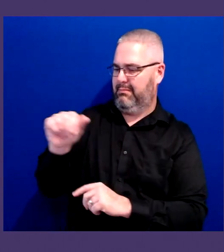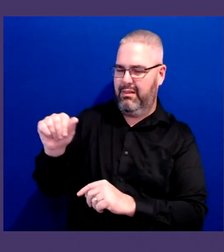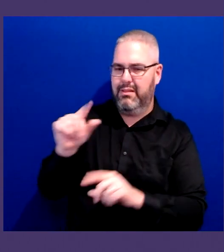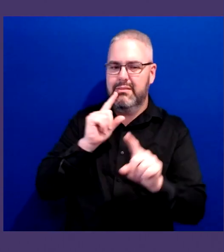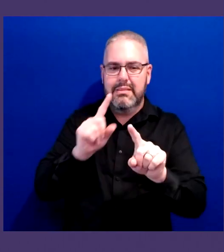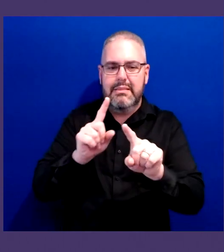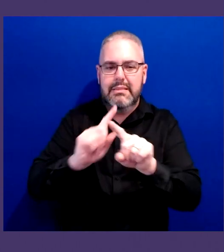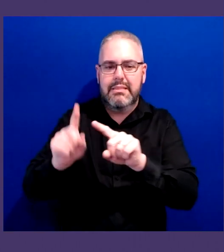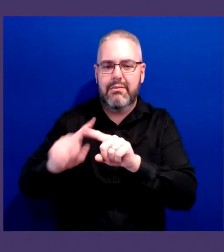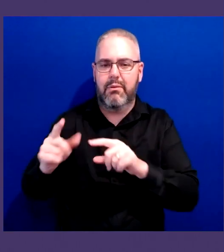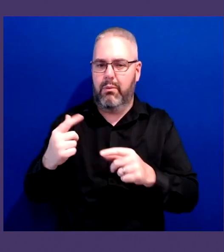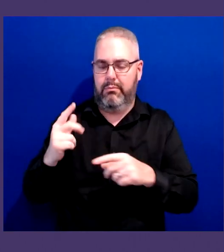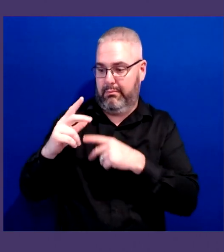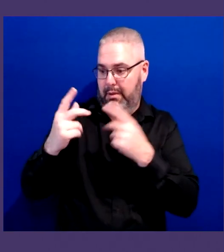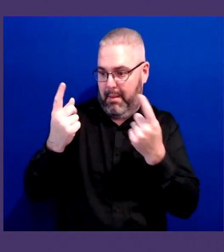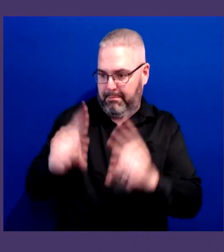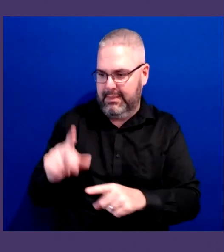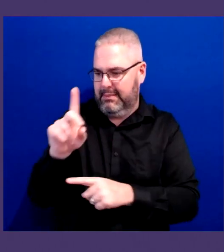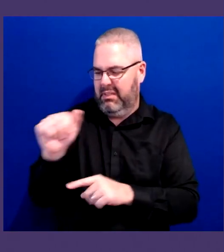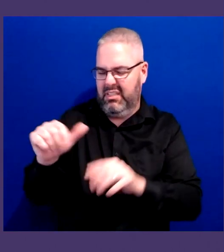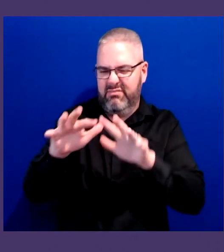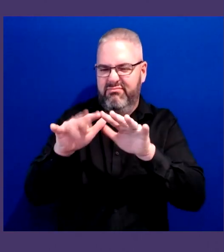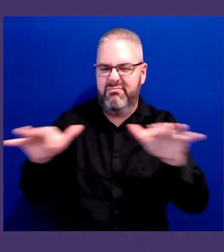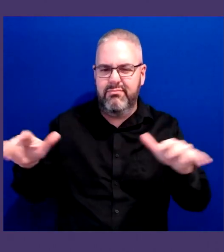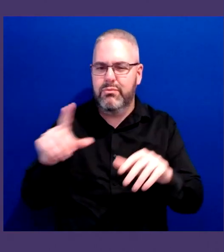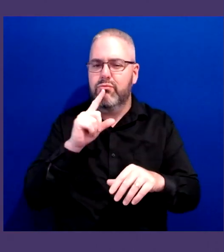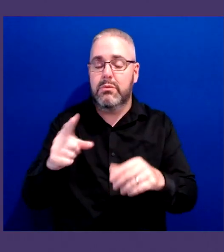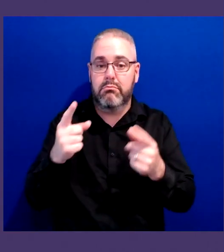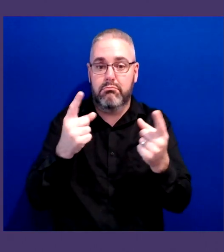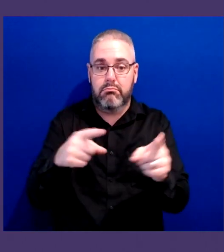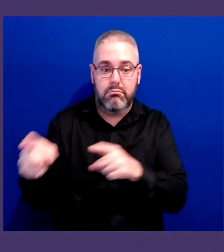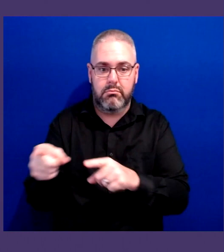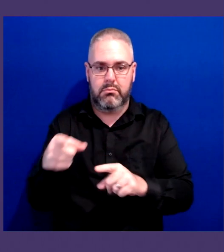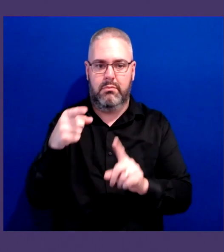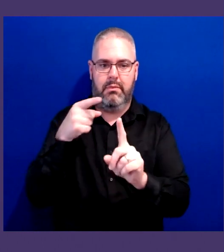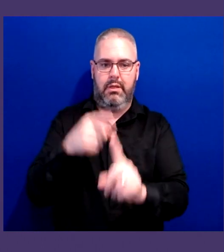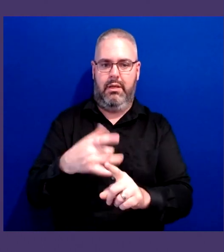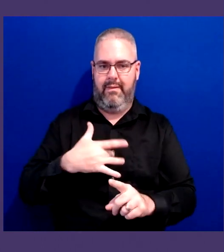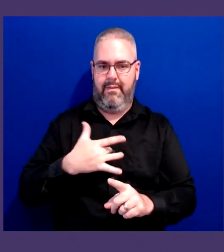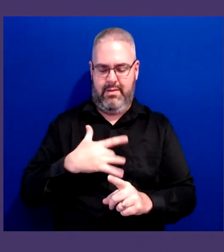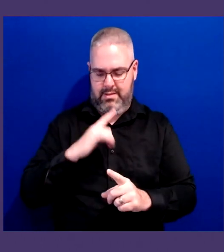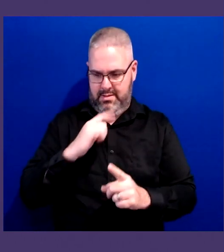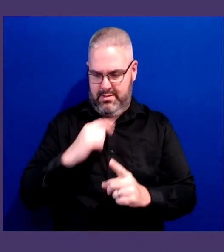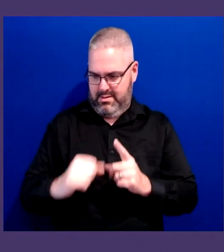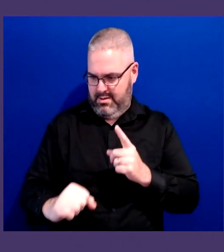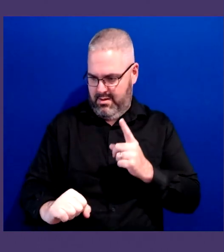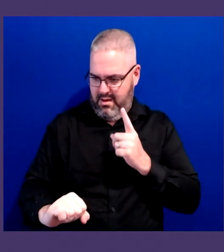those examples of instances, they hit you and they cut.